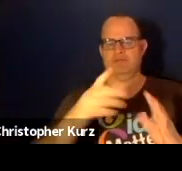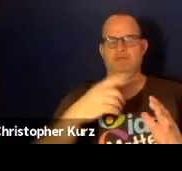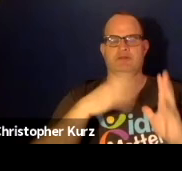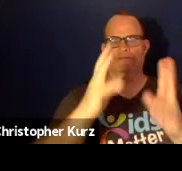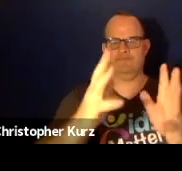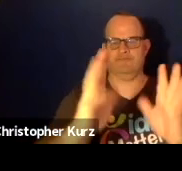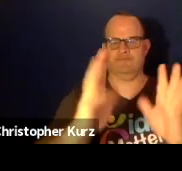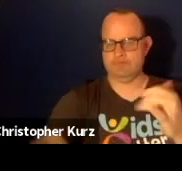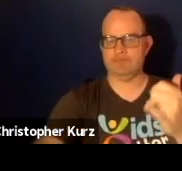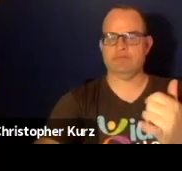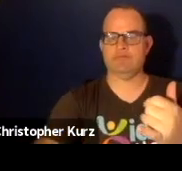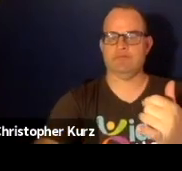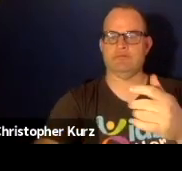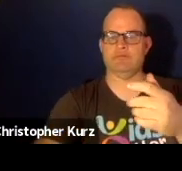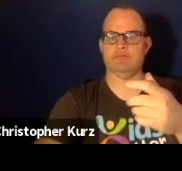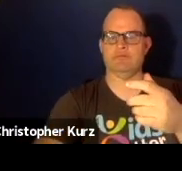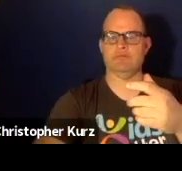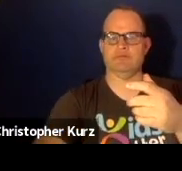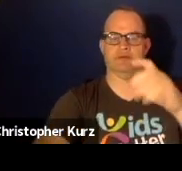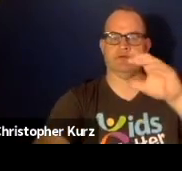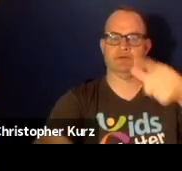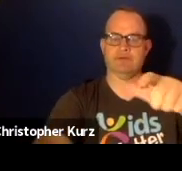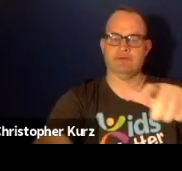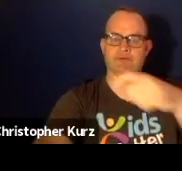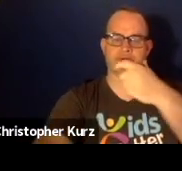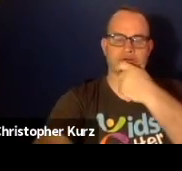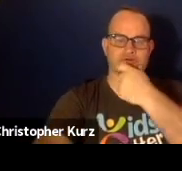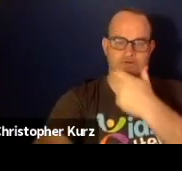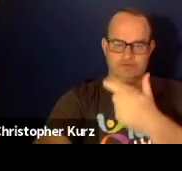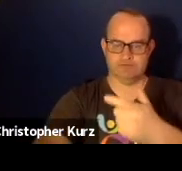I'll erase that and I won't save it so that I don't mess up this story.